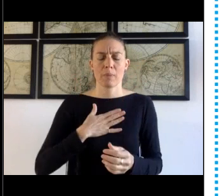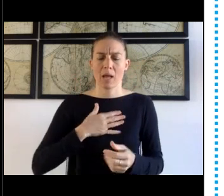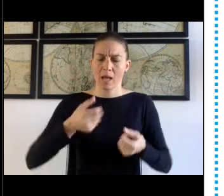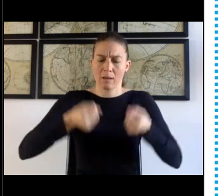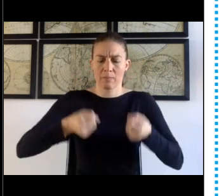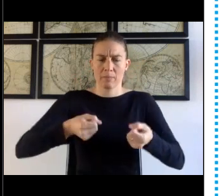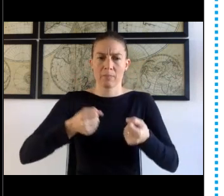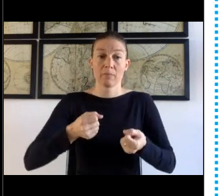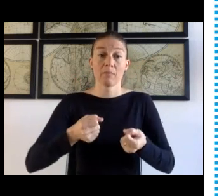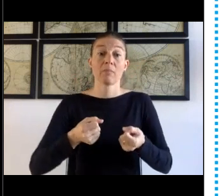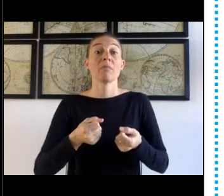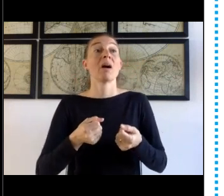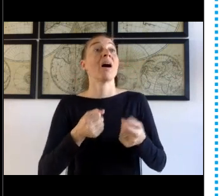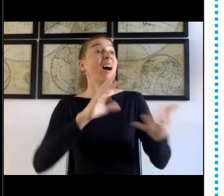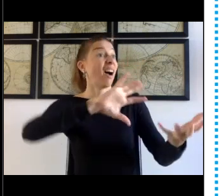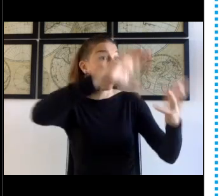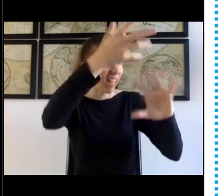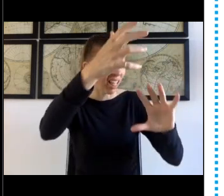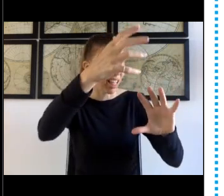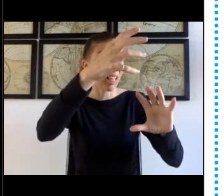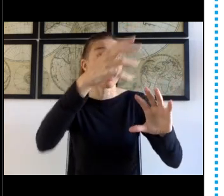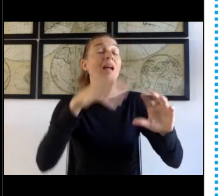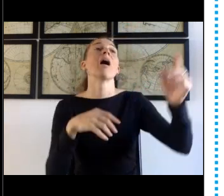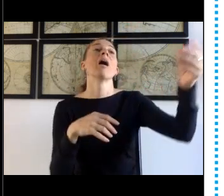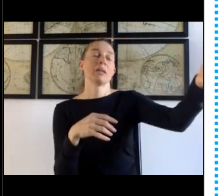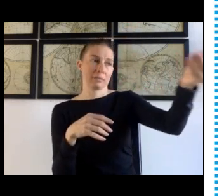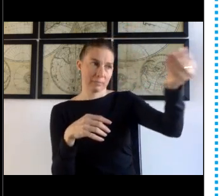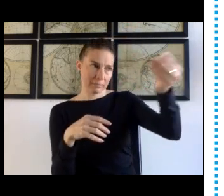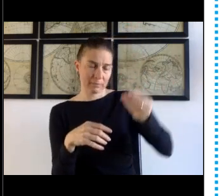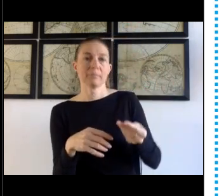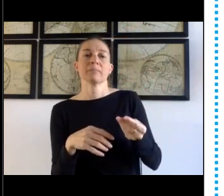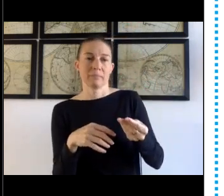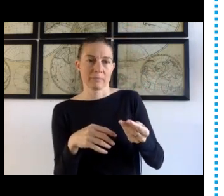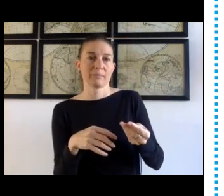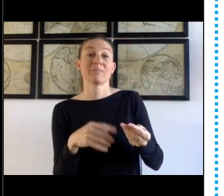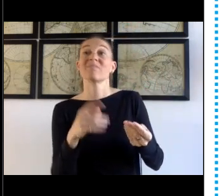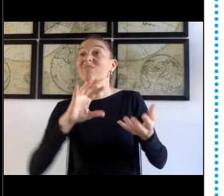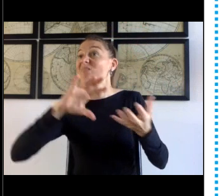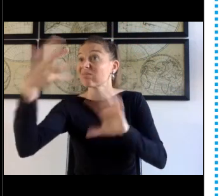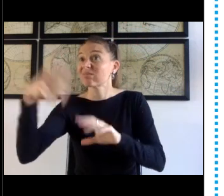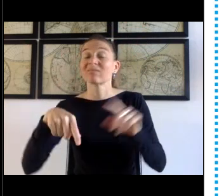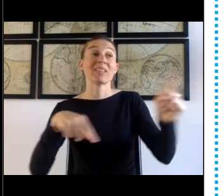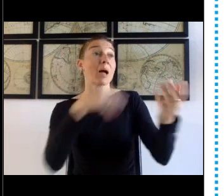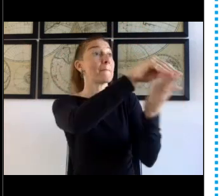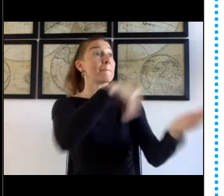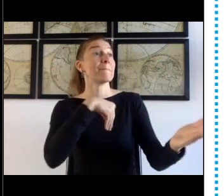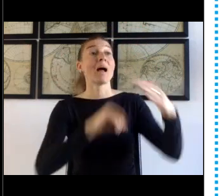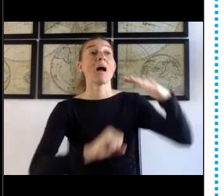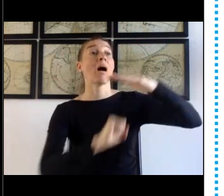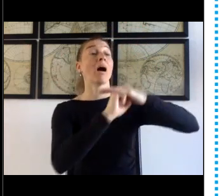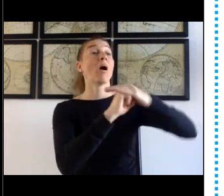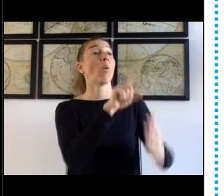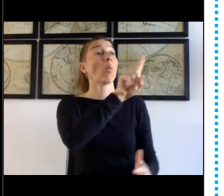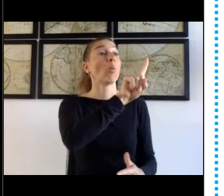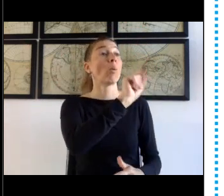And this is crucial for many persons with disabilities who have a mobility equipment which is a lot of the times